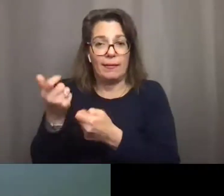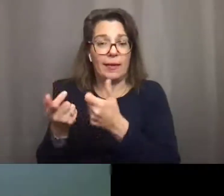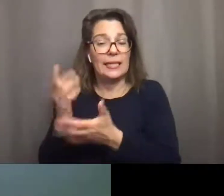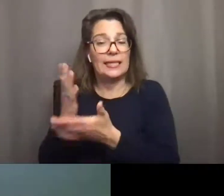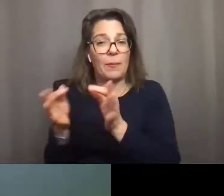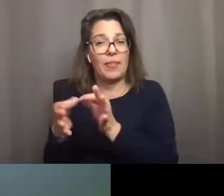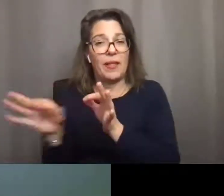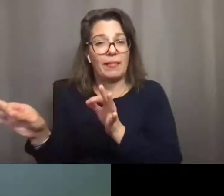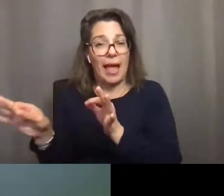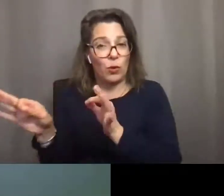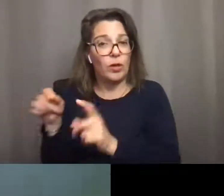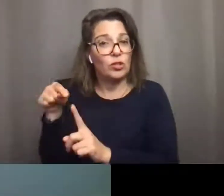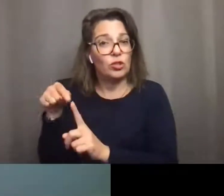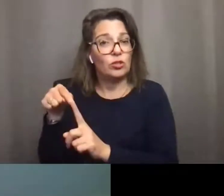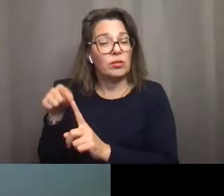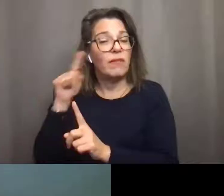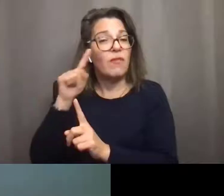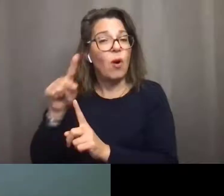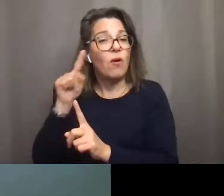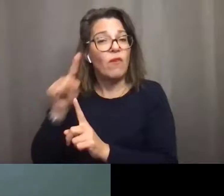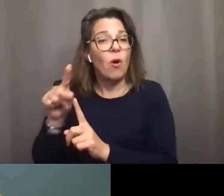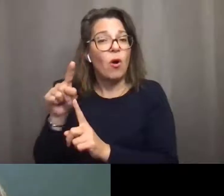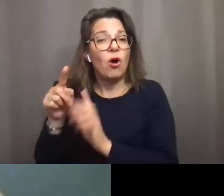as far as what the reviewers will be looking at.